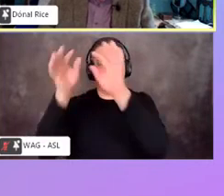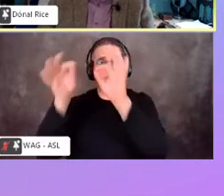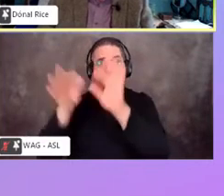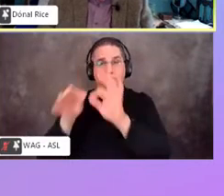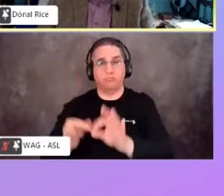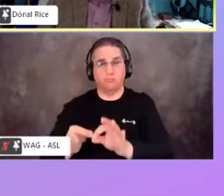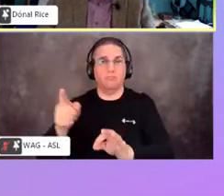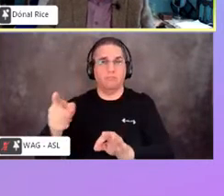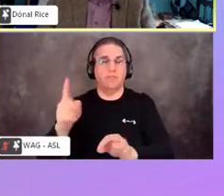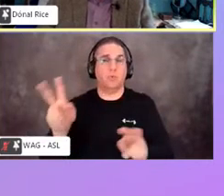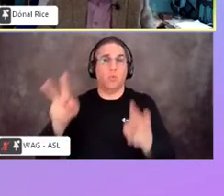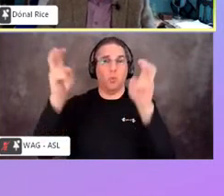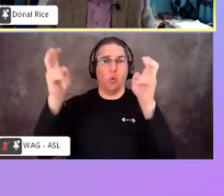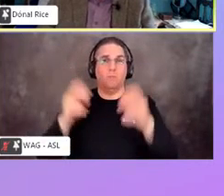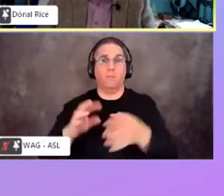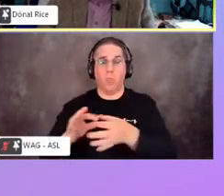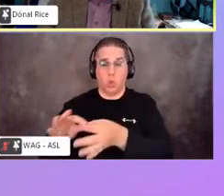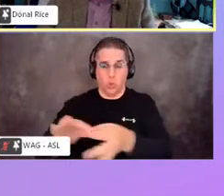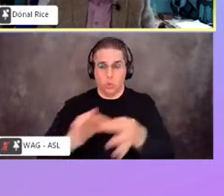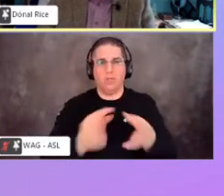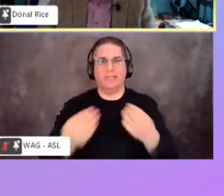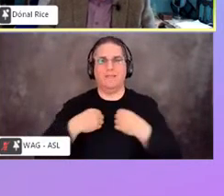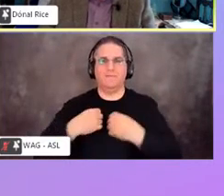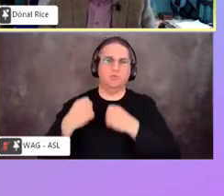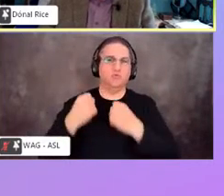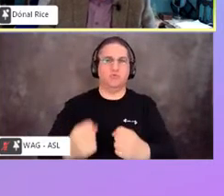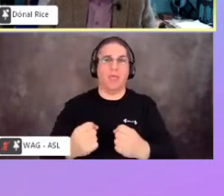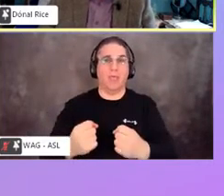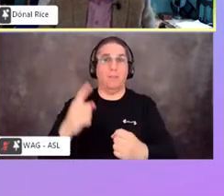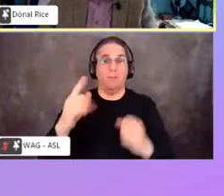an event called inspire Fest. And he was a fantastic public